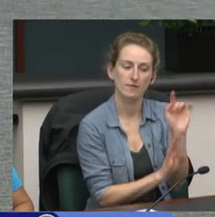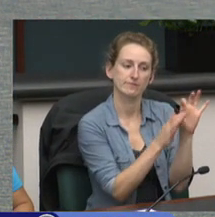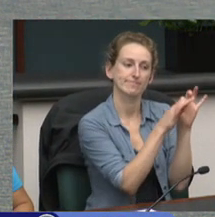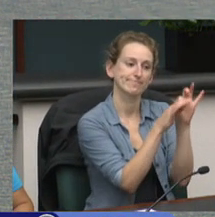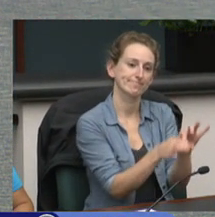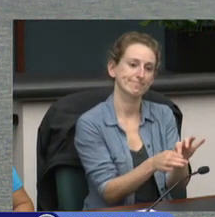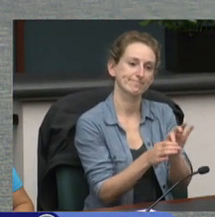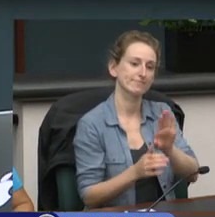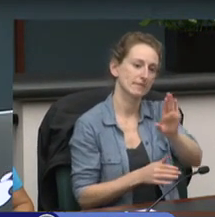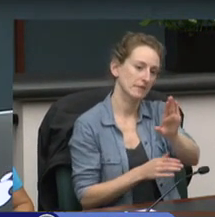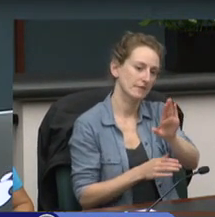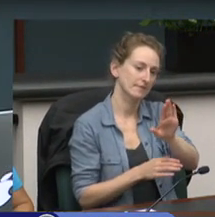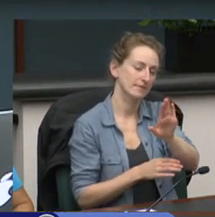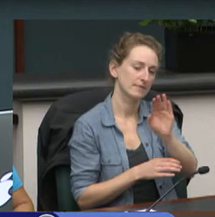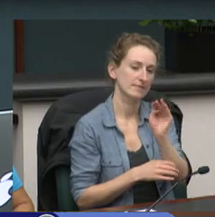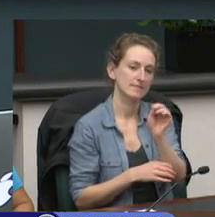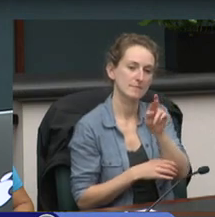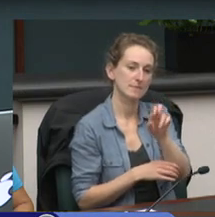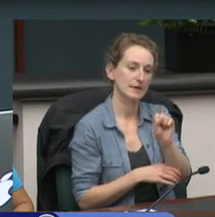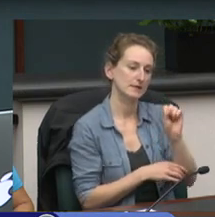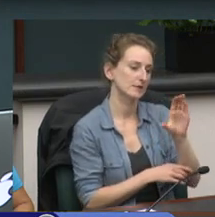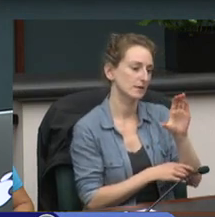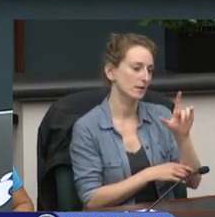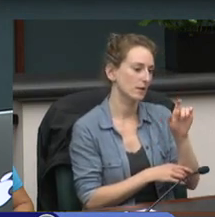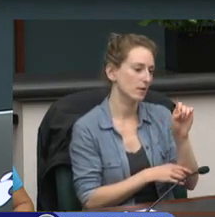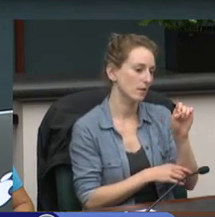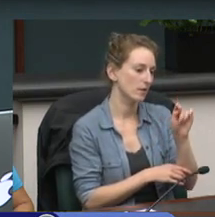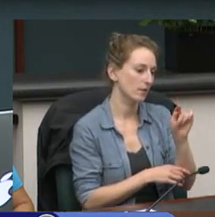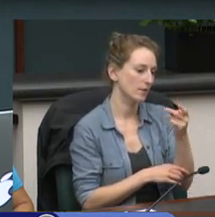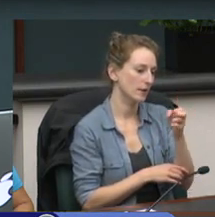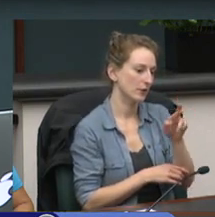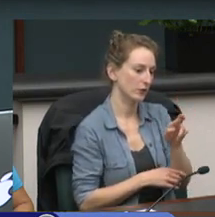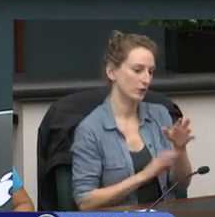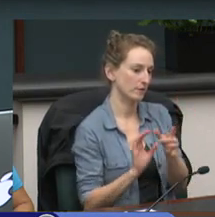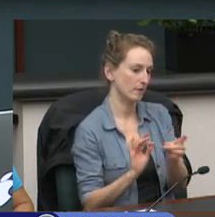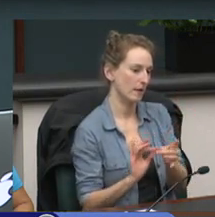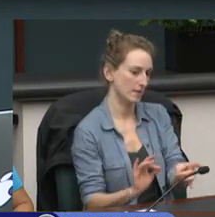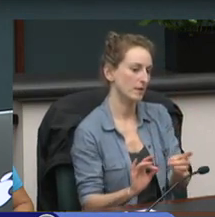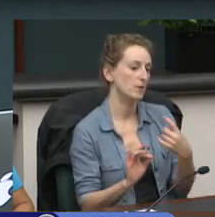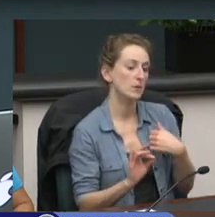about you know we need to densify the whole city that doesn't just include